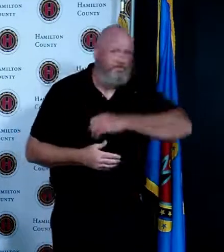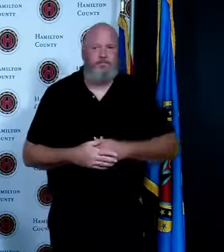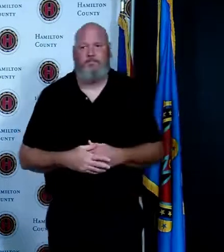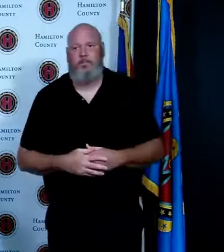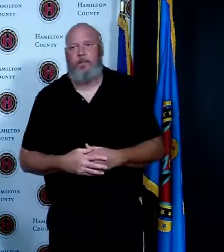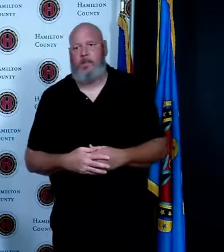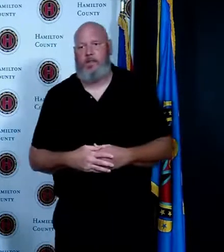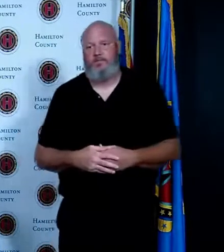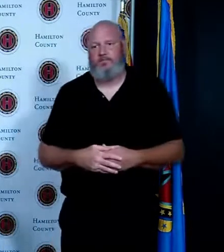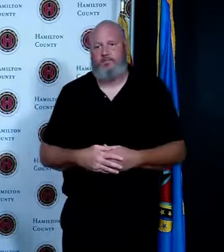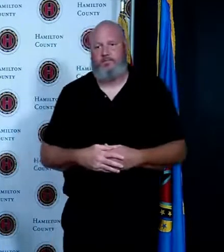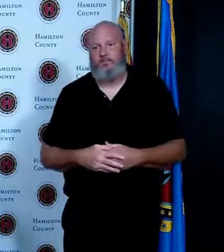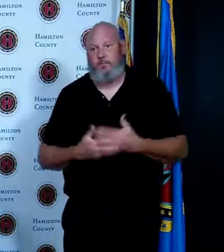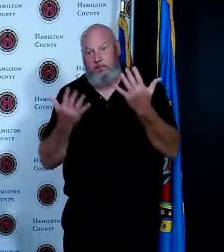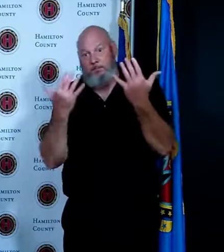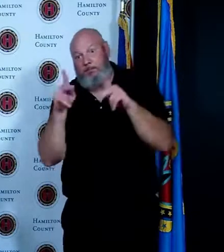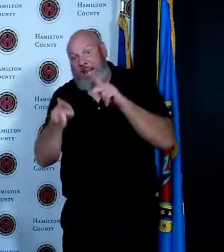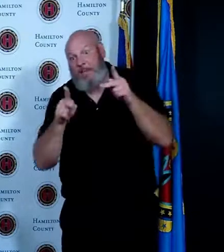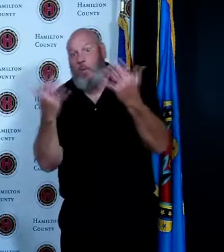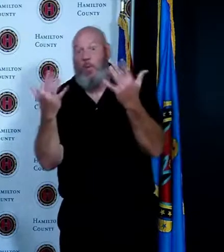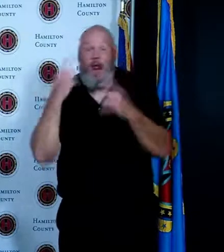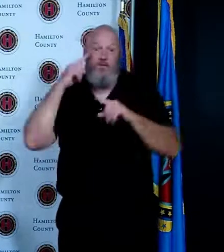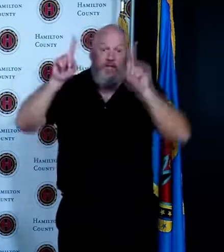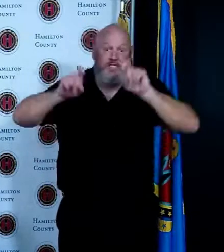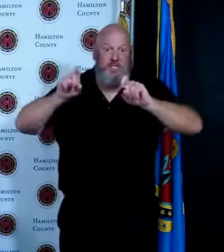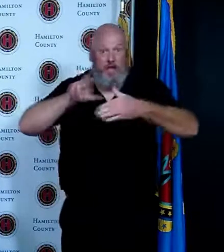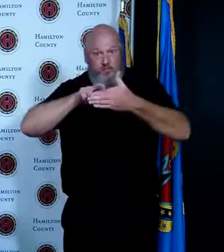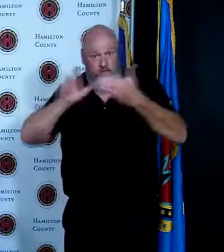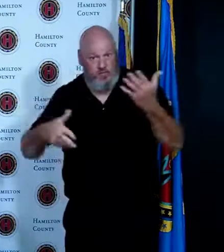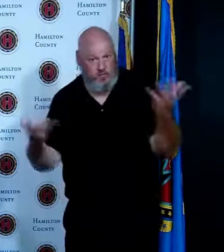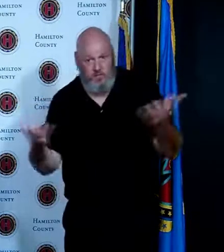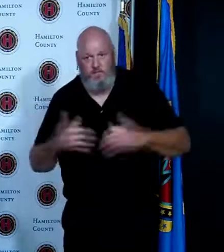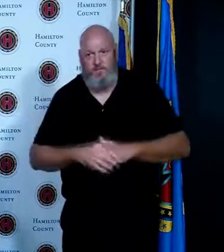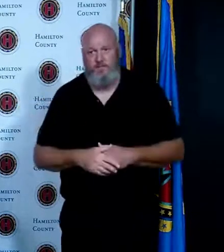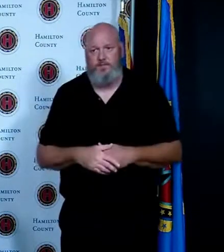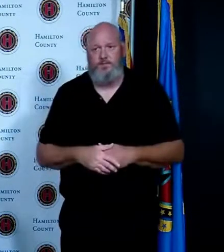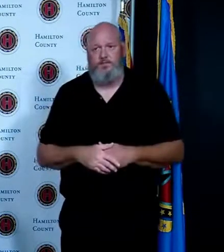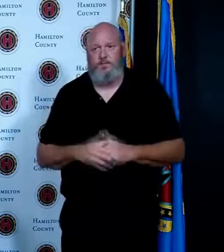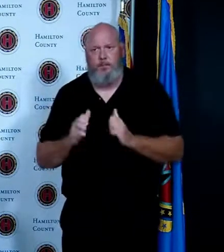coming back from going to a couple of the pop-up testing places when can they